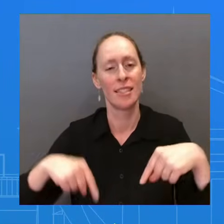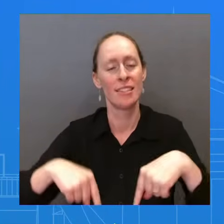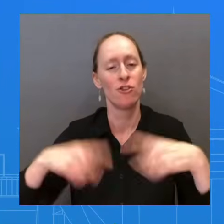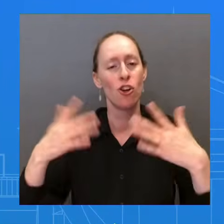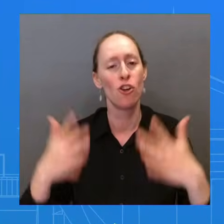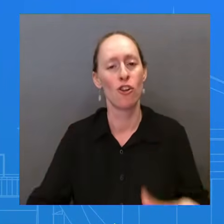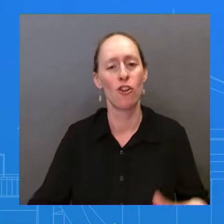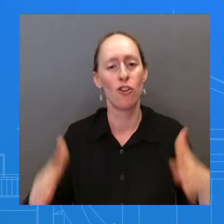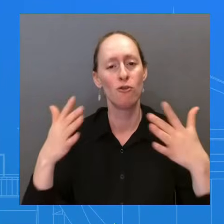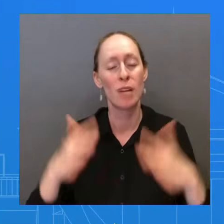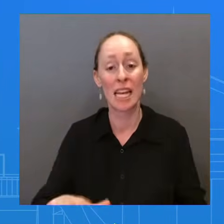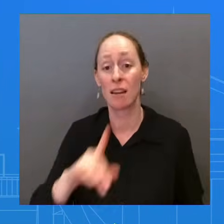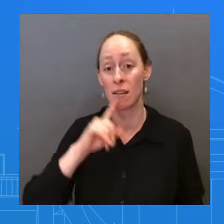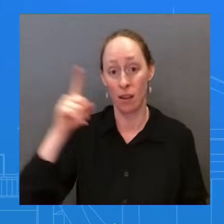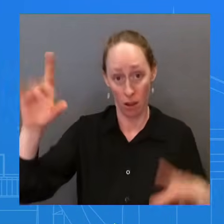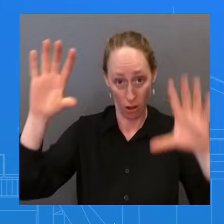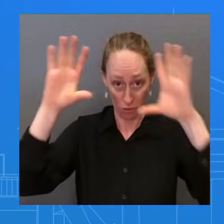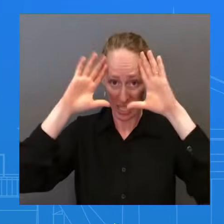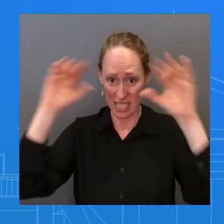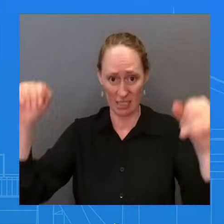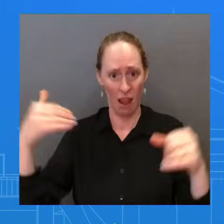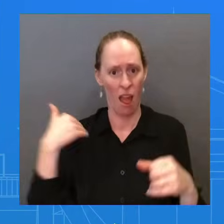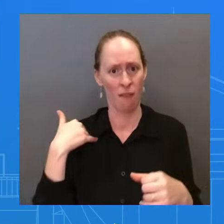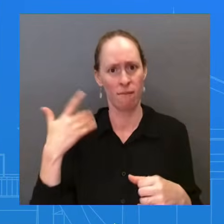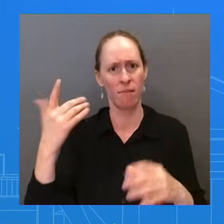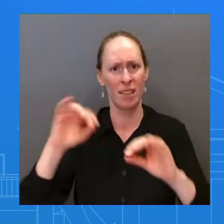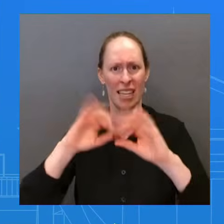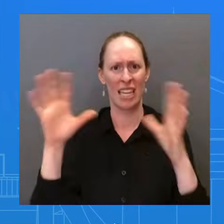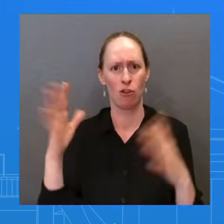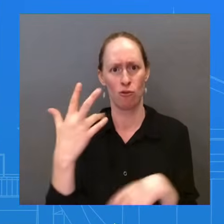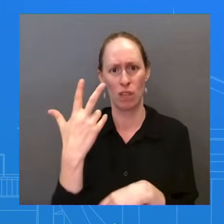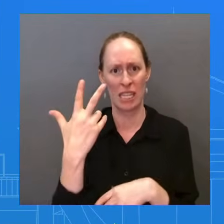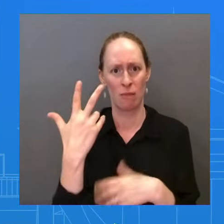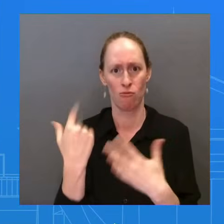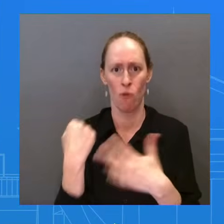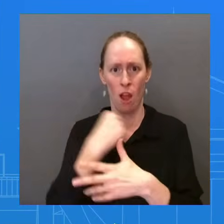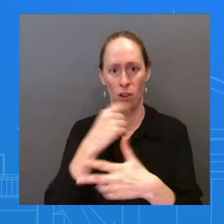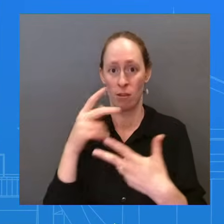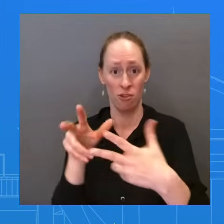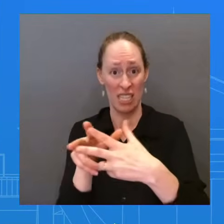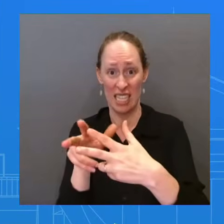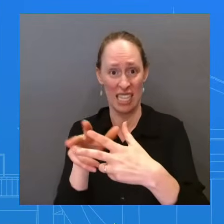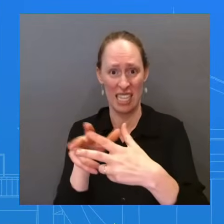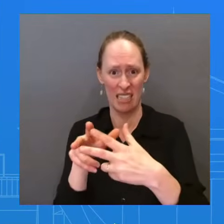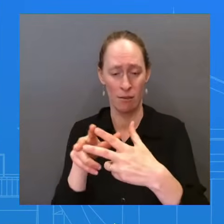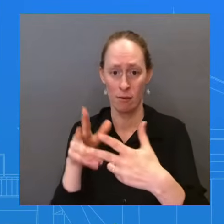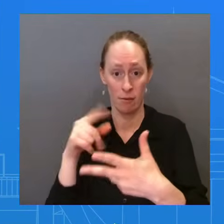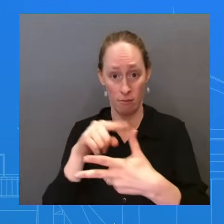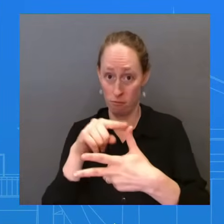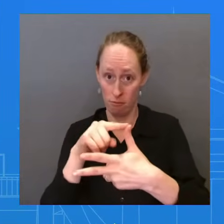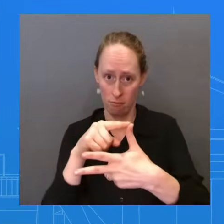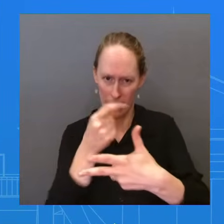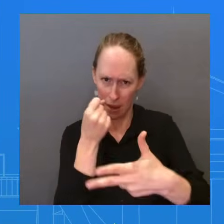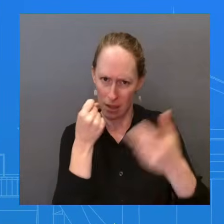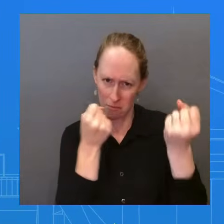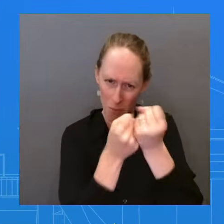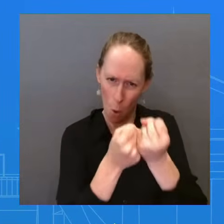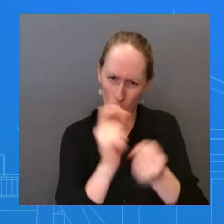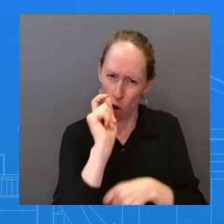for the last 15 months. One is obviously to support Ukraine. I just announced another package today. I think it's pretty clear that we're doing that.